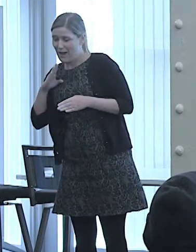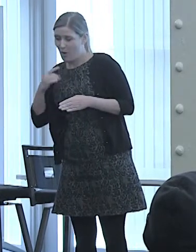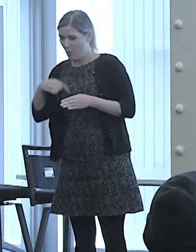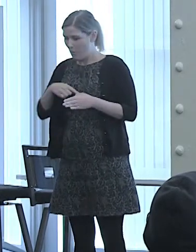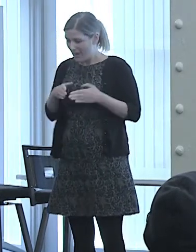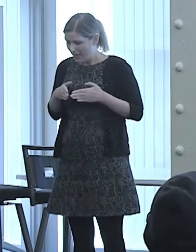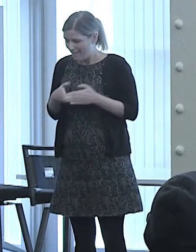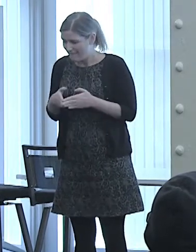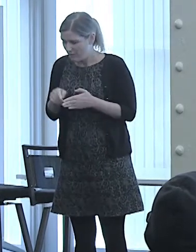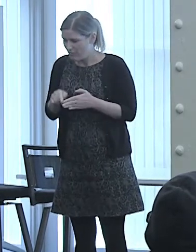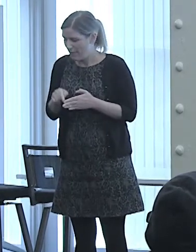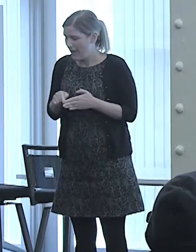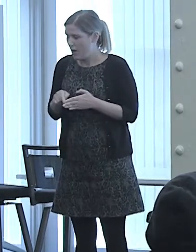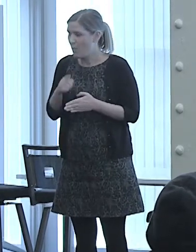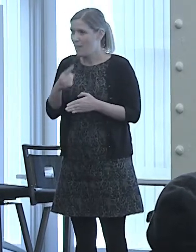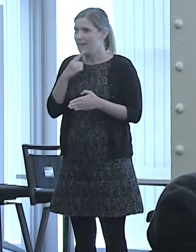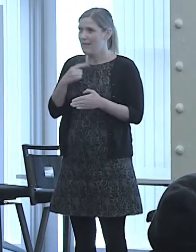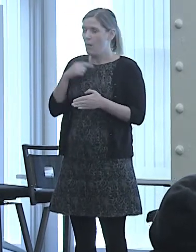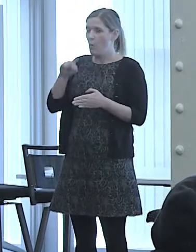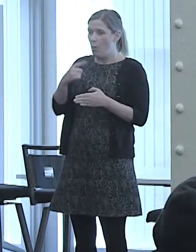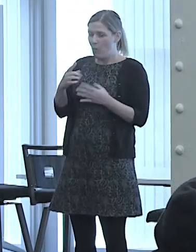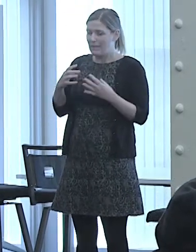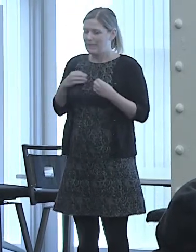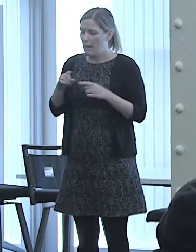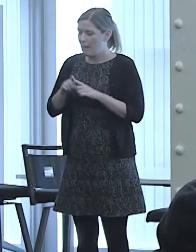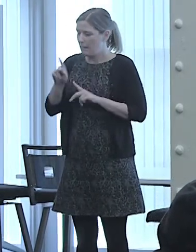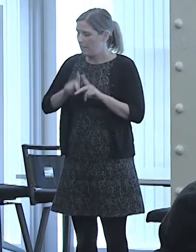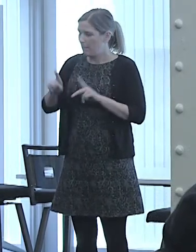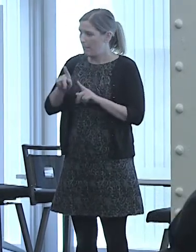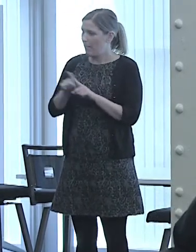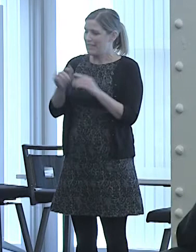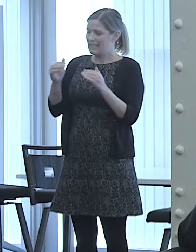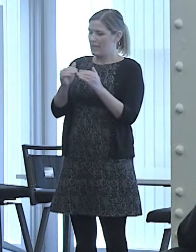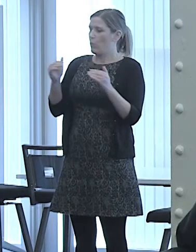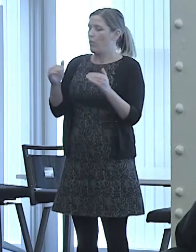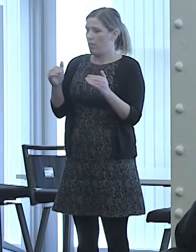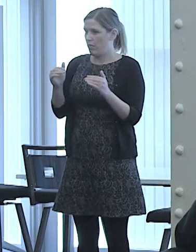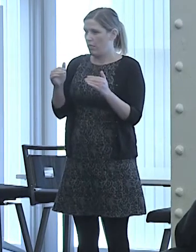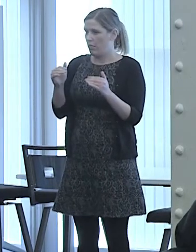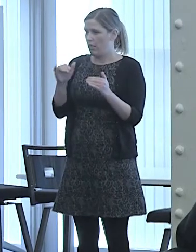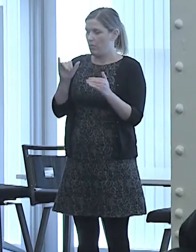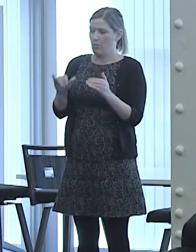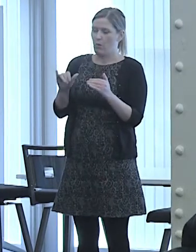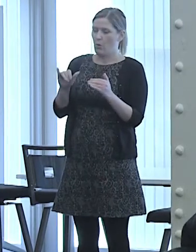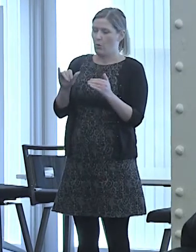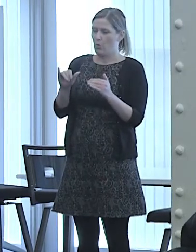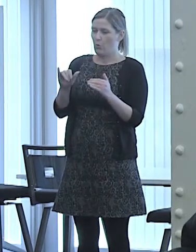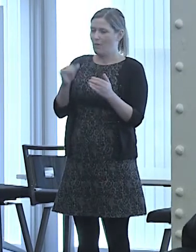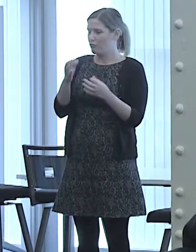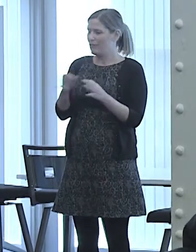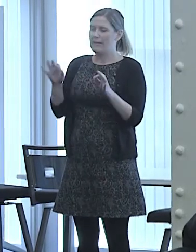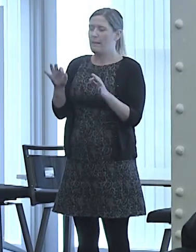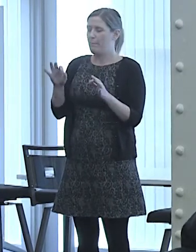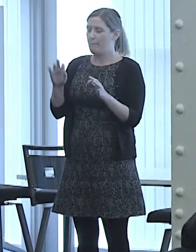We are told that we only get to be accepted as people as equals, these neo-liberal ideas. Equality, freedom, political rights.